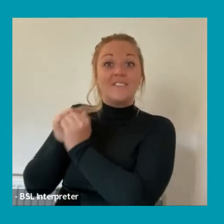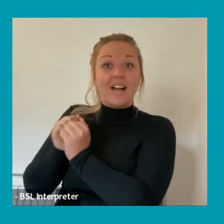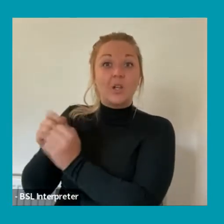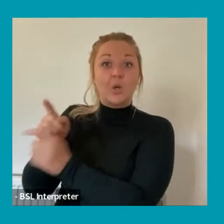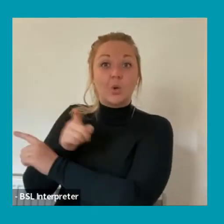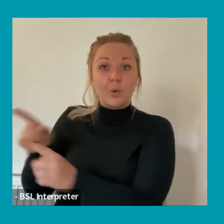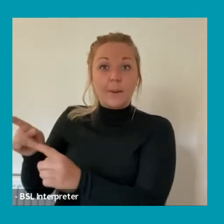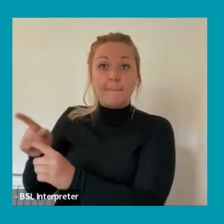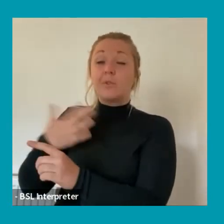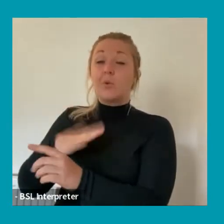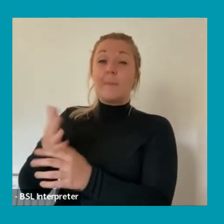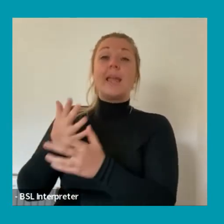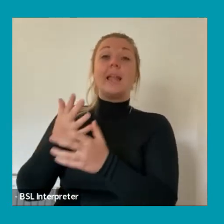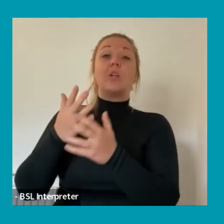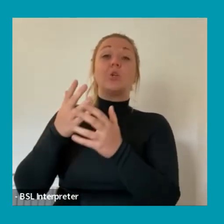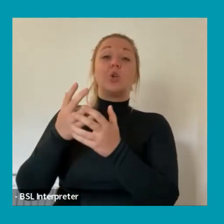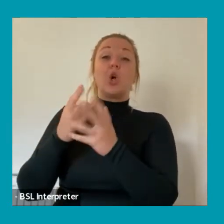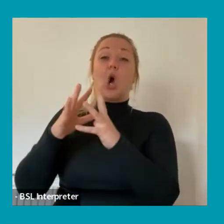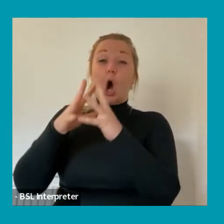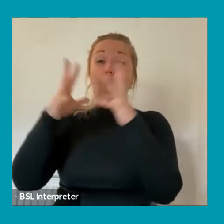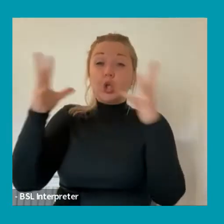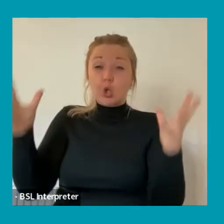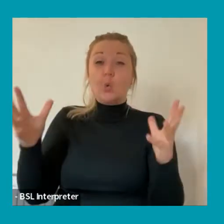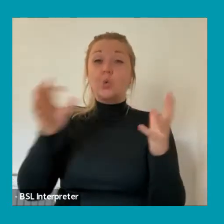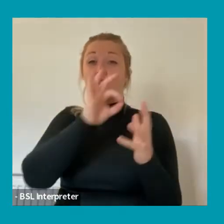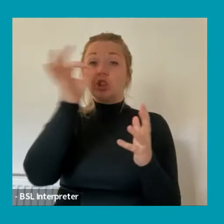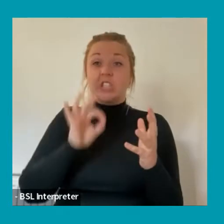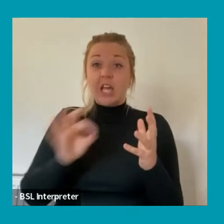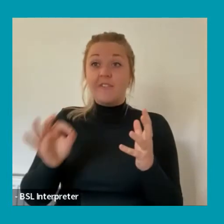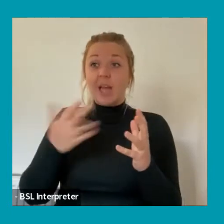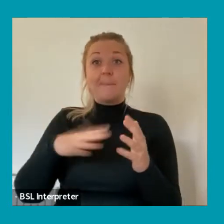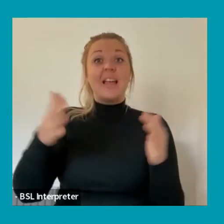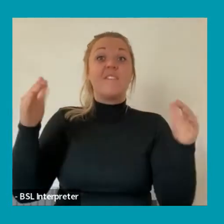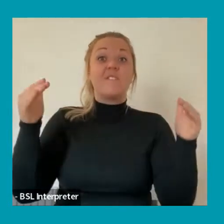We did a focus group of 50 disabled people, who were looking for work.